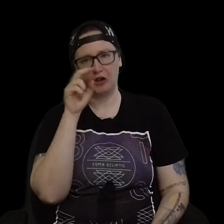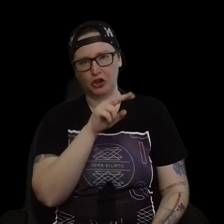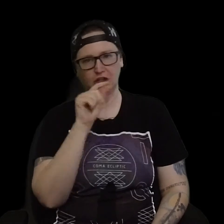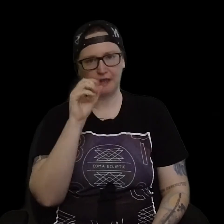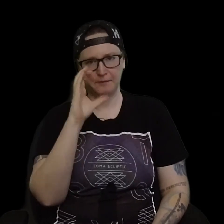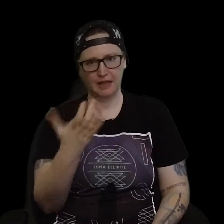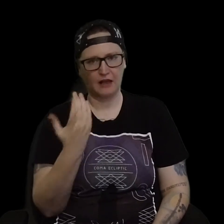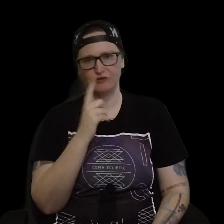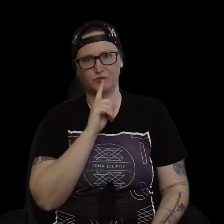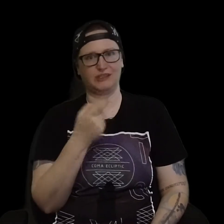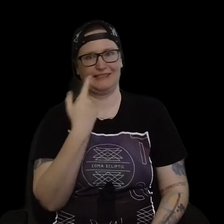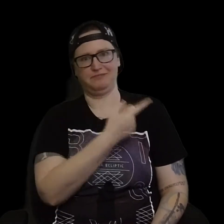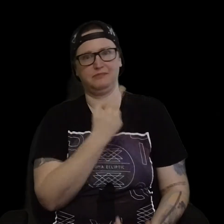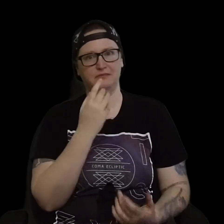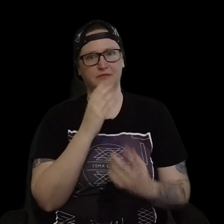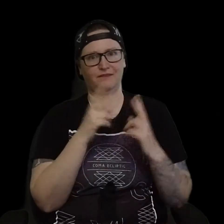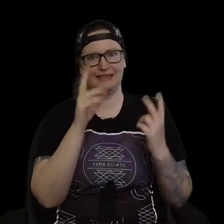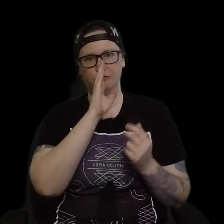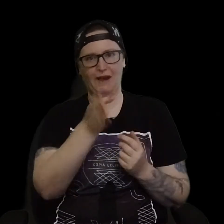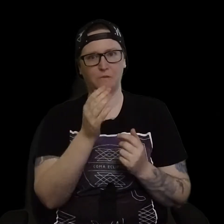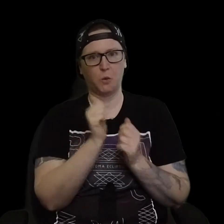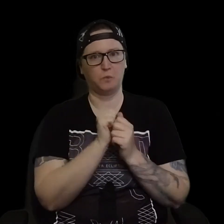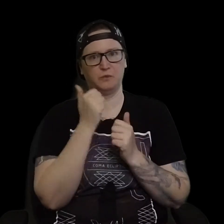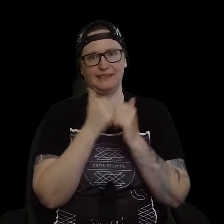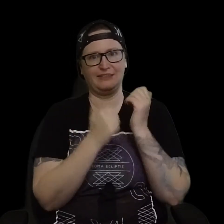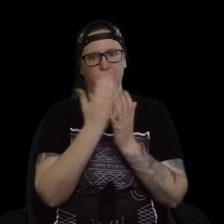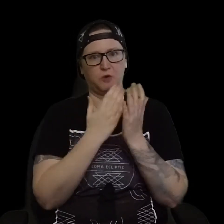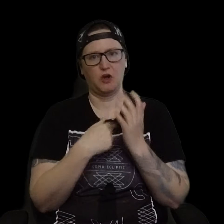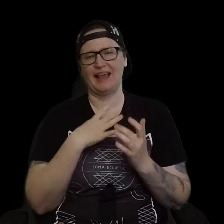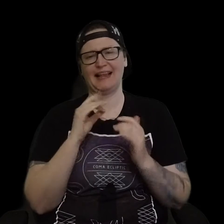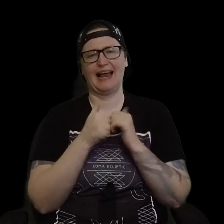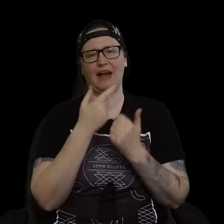contents I always love looking at the table of contents and this one is very straightforward